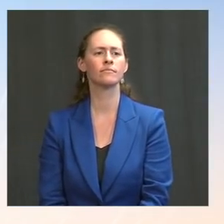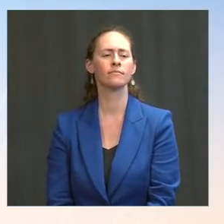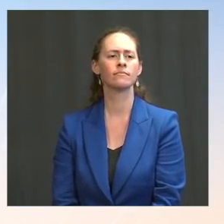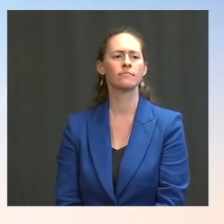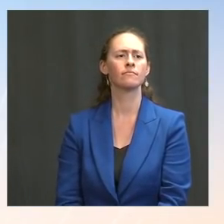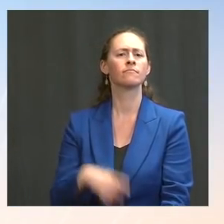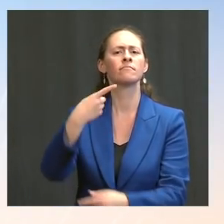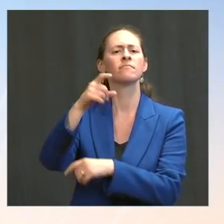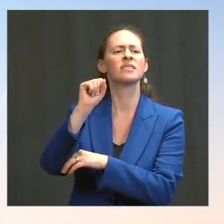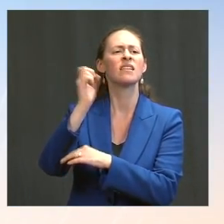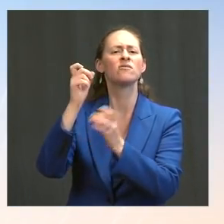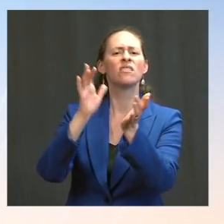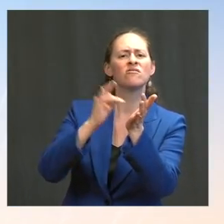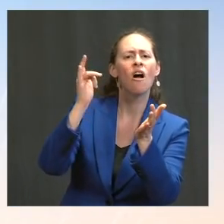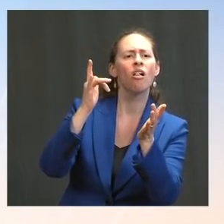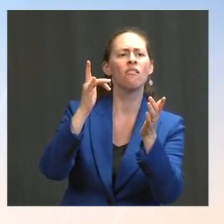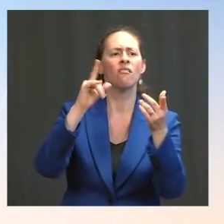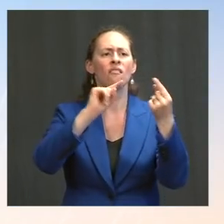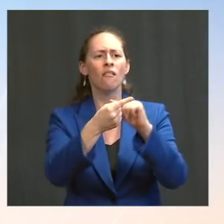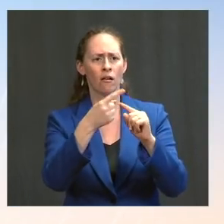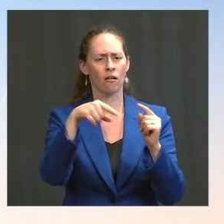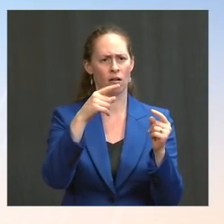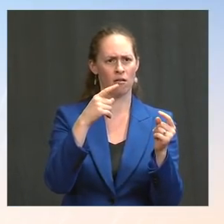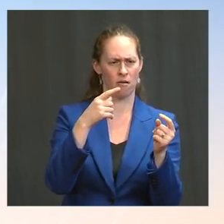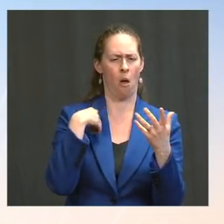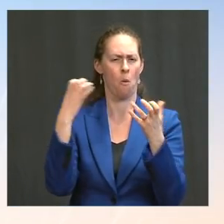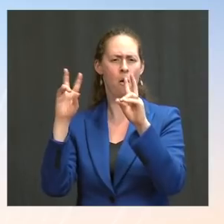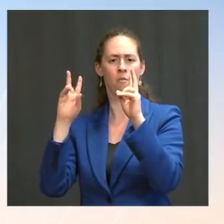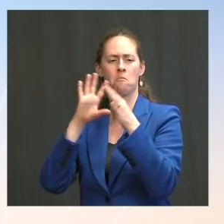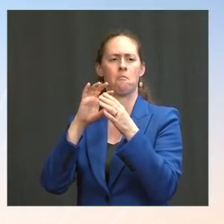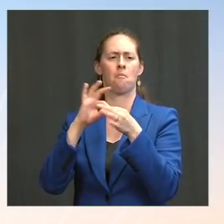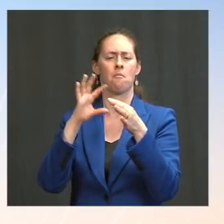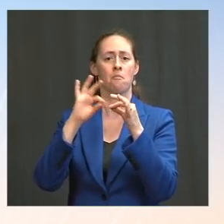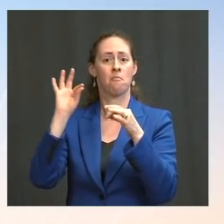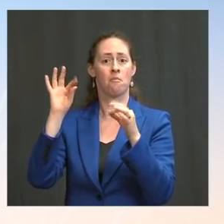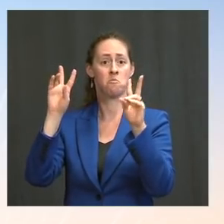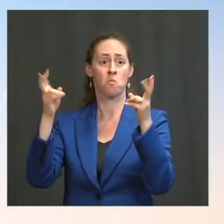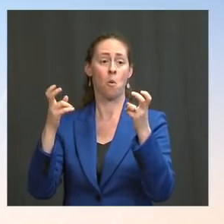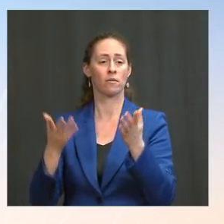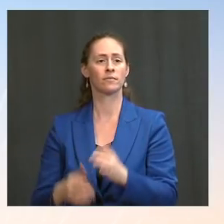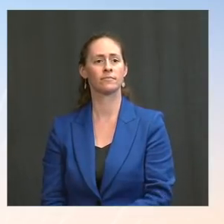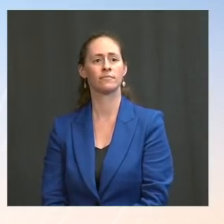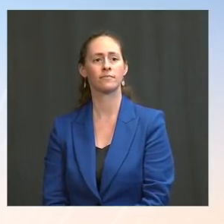it found, in part -- I'm just going to quote here -- "a wide chasm between what senior leaders believe is happening under their commands